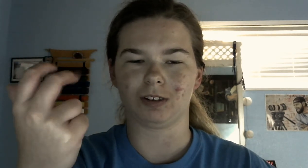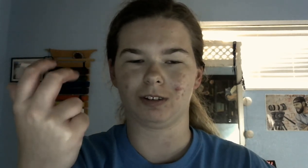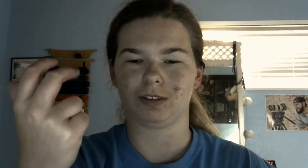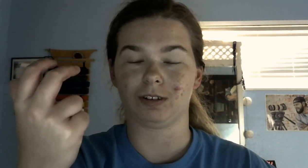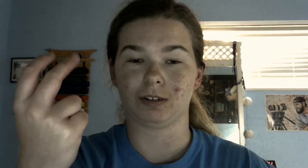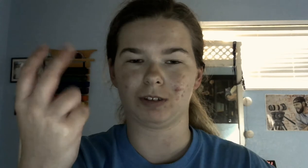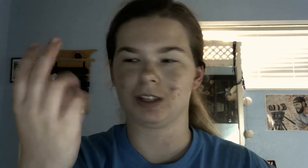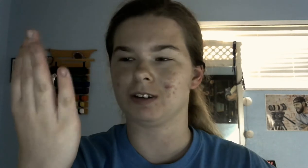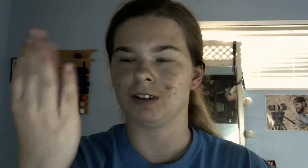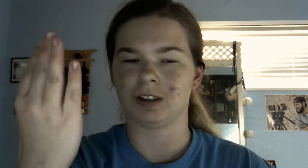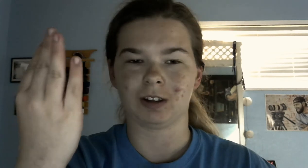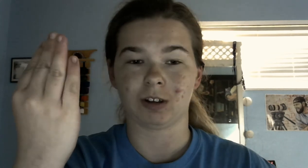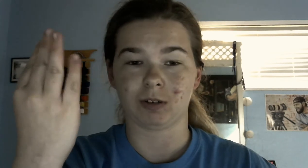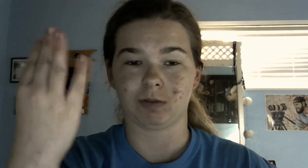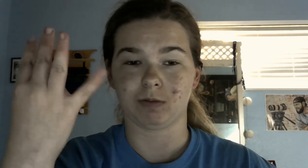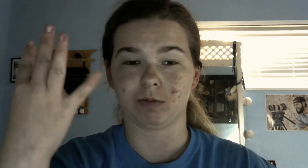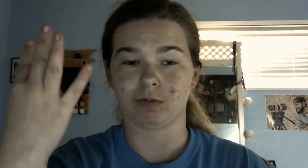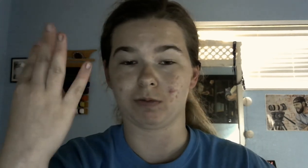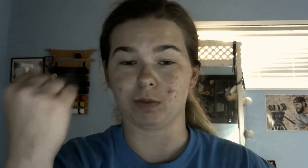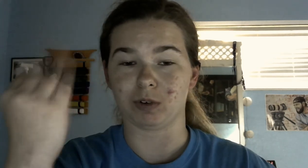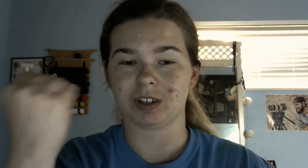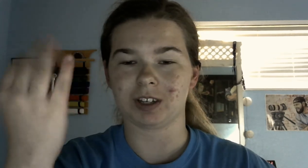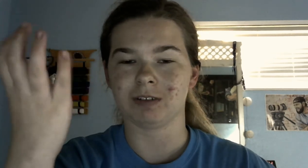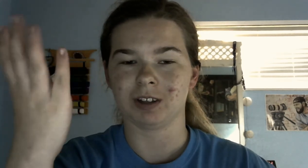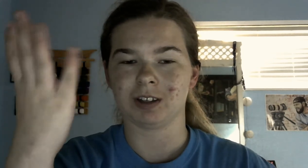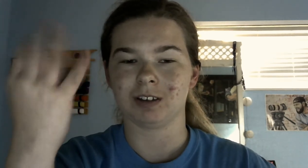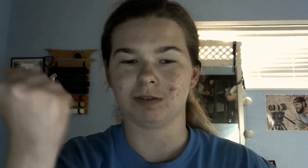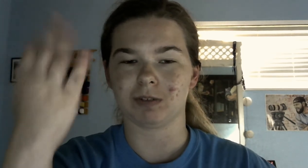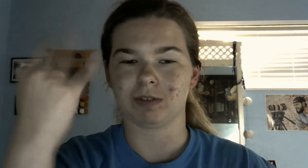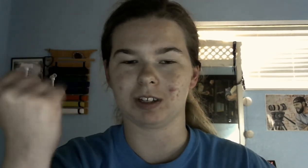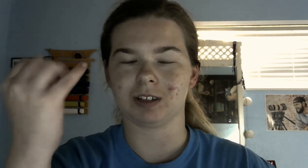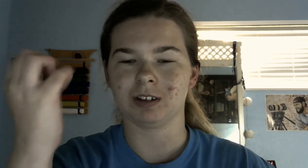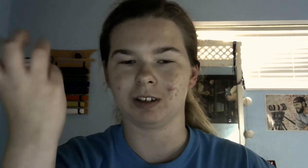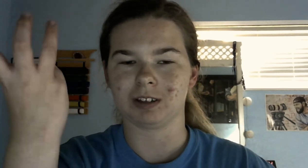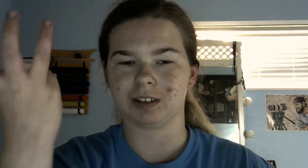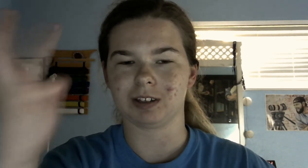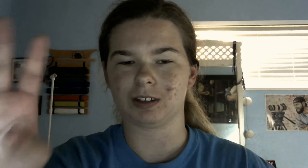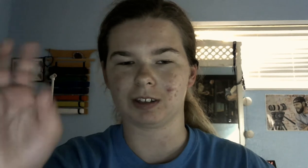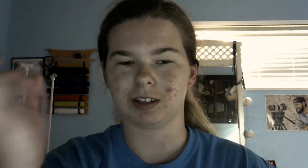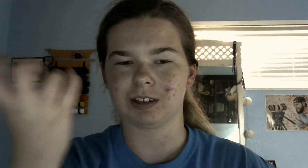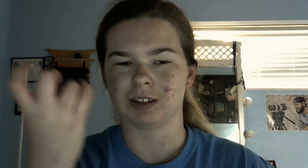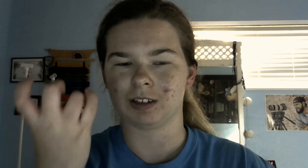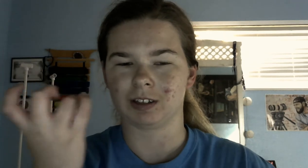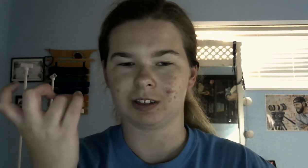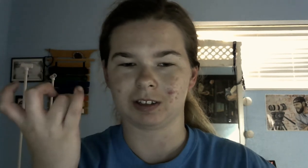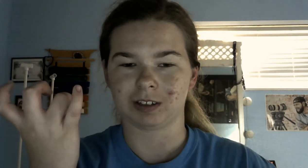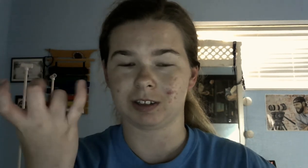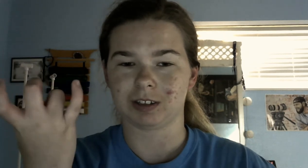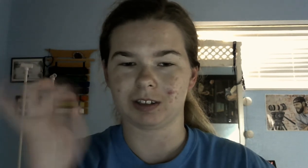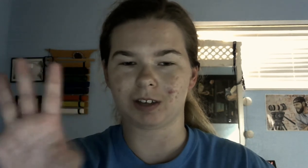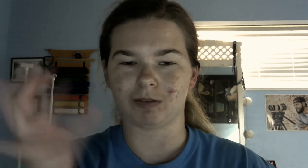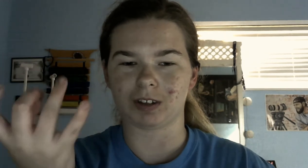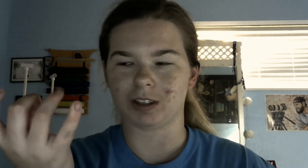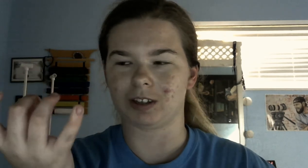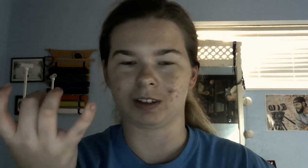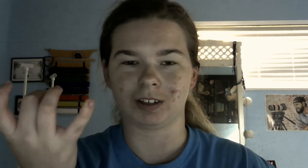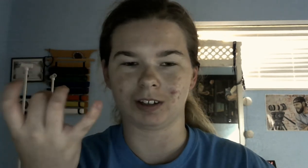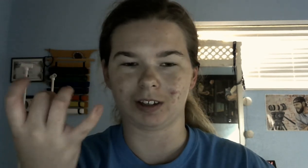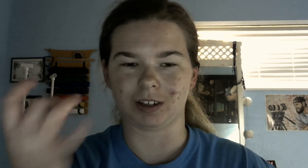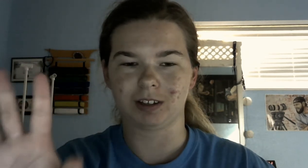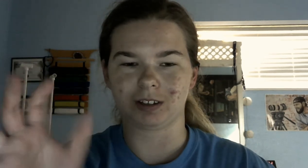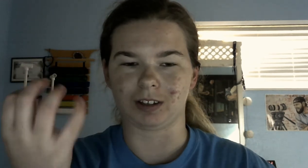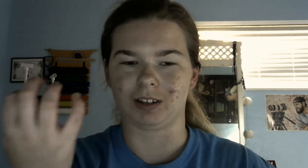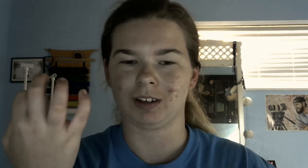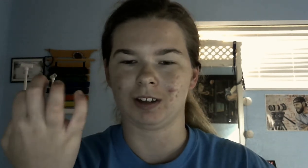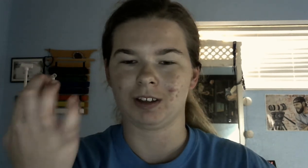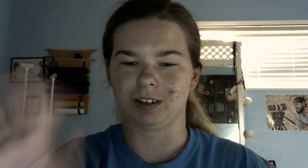13 14 15 16 17 18